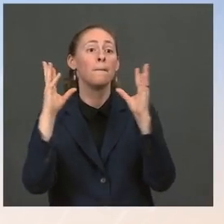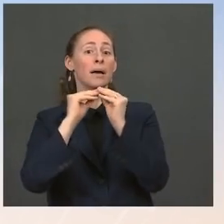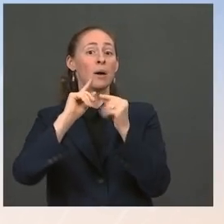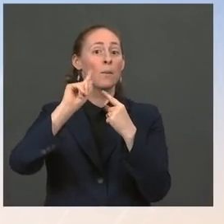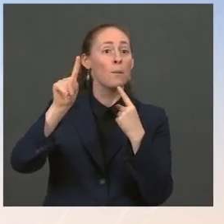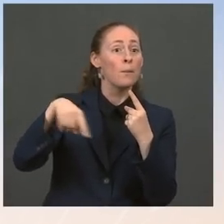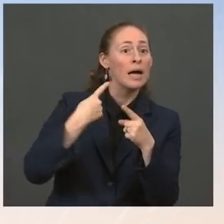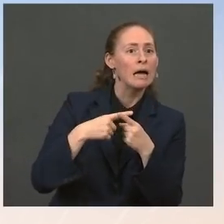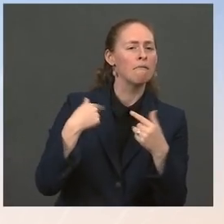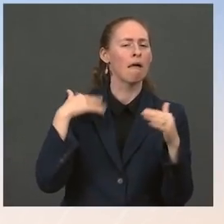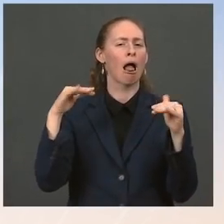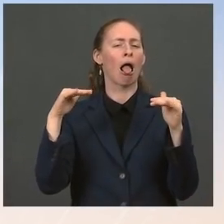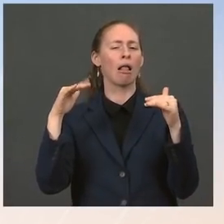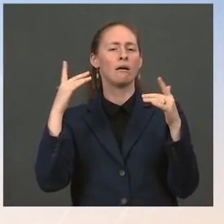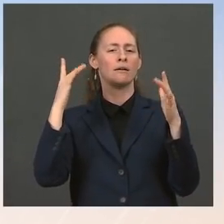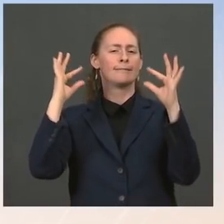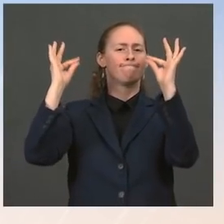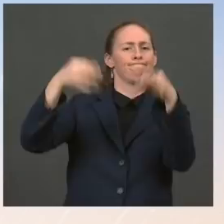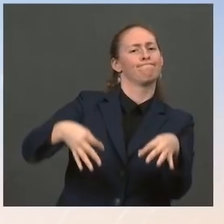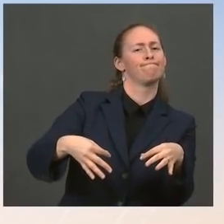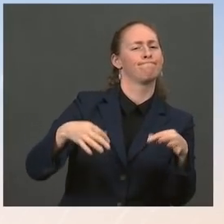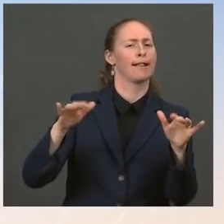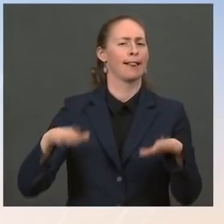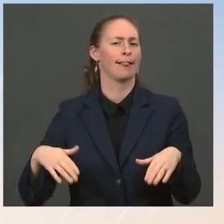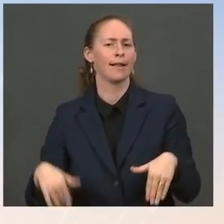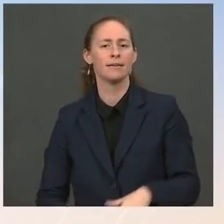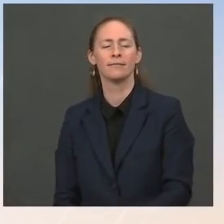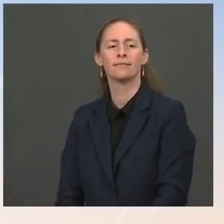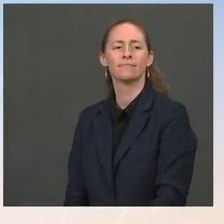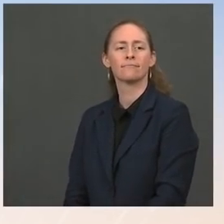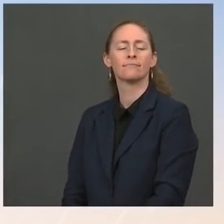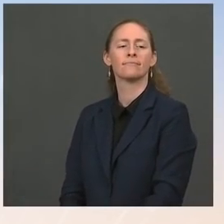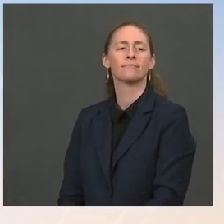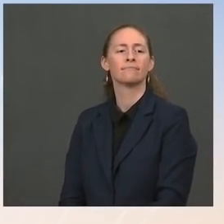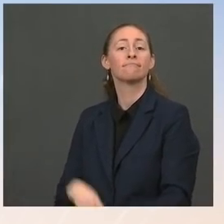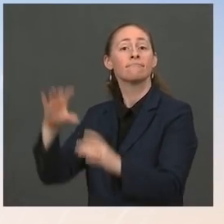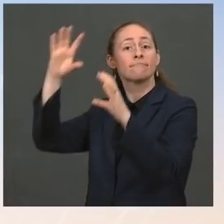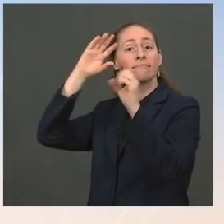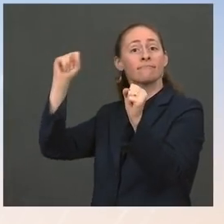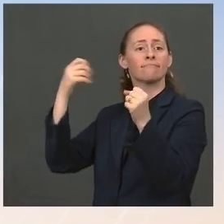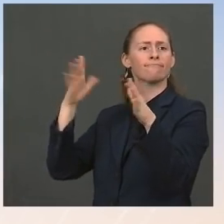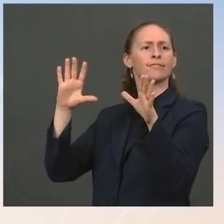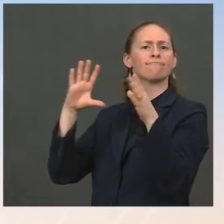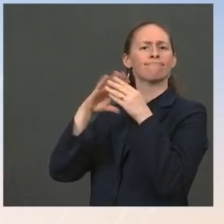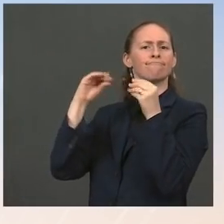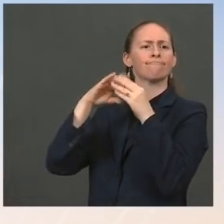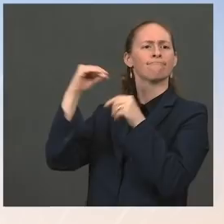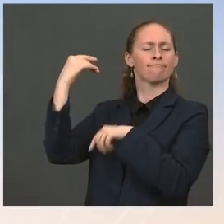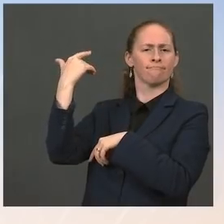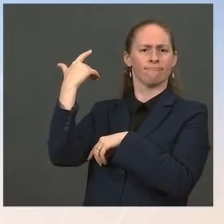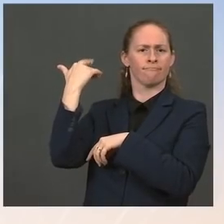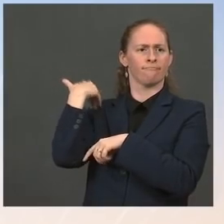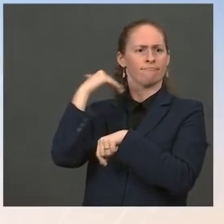The Press: Secondly, the President indicated last night that he had spoken to President Xi about Taiwan. Was this in their more recent phone call?